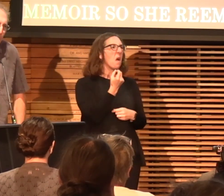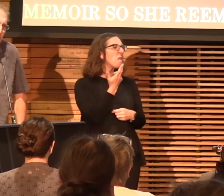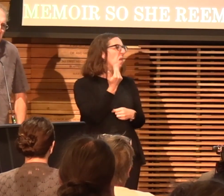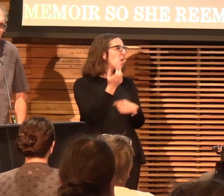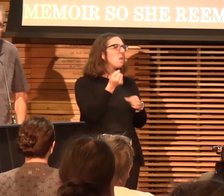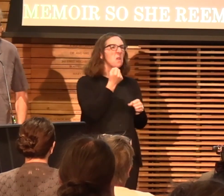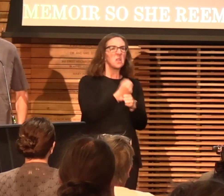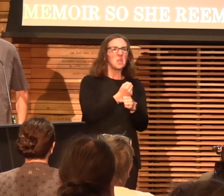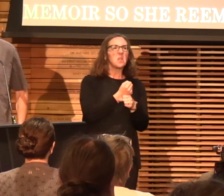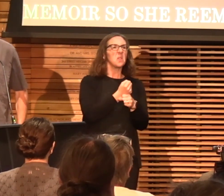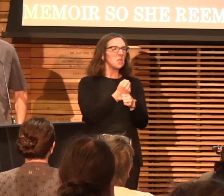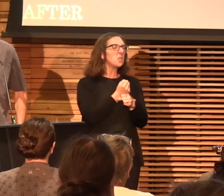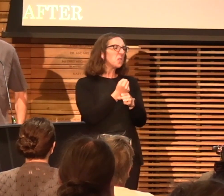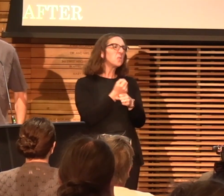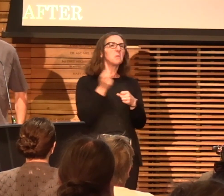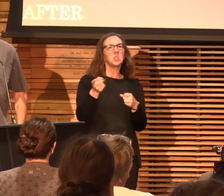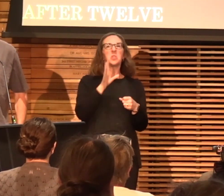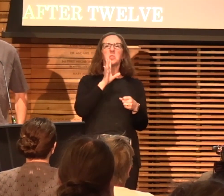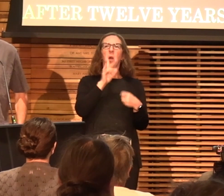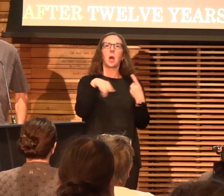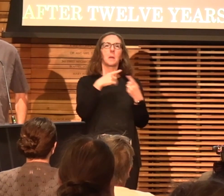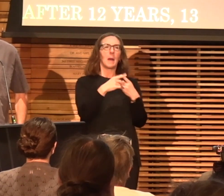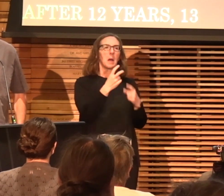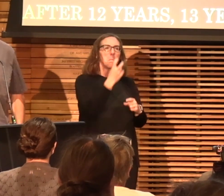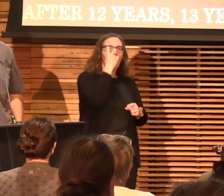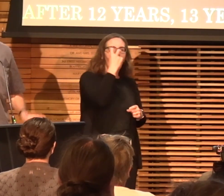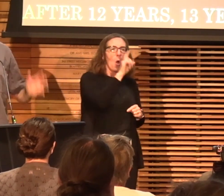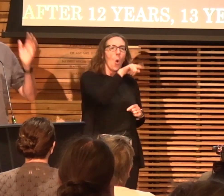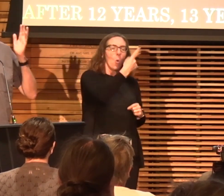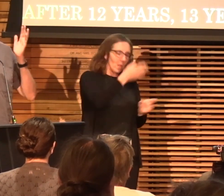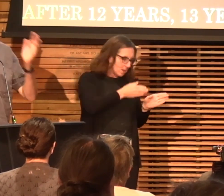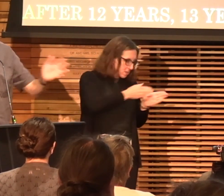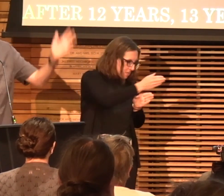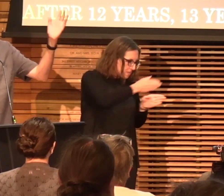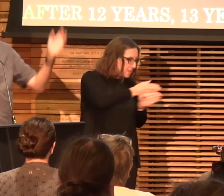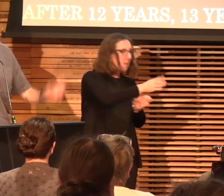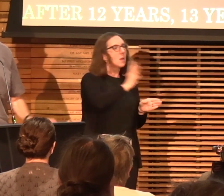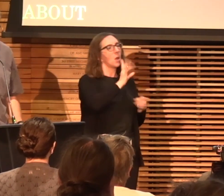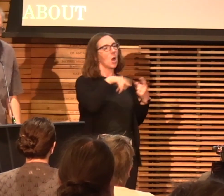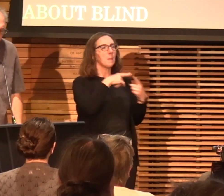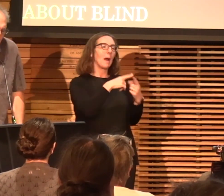where she mostly talks about blindness and her efforts for the blind community.